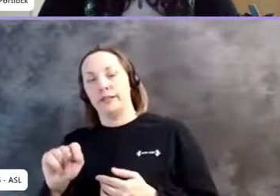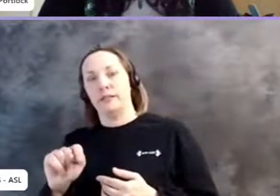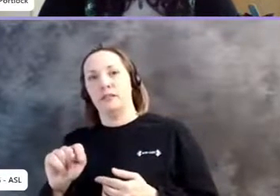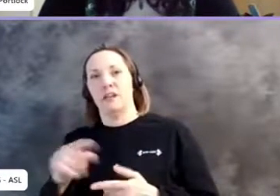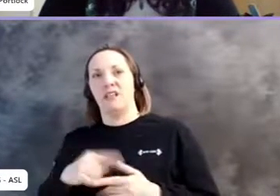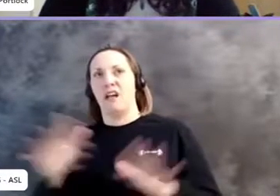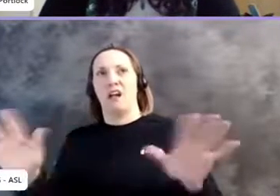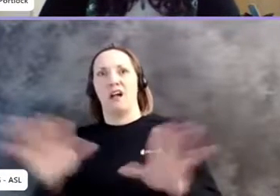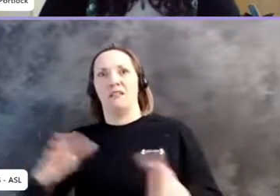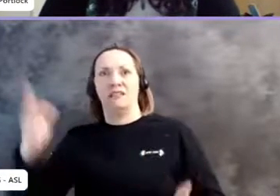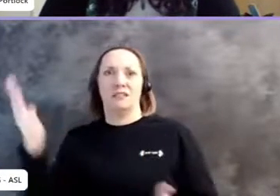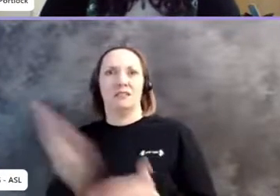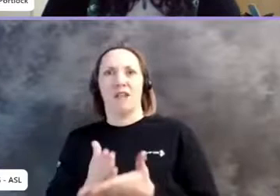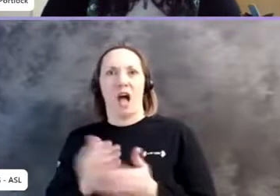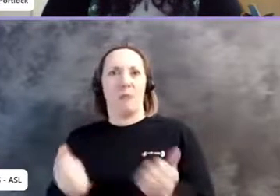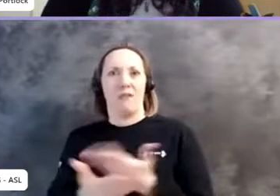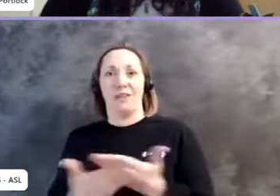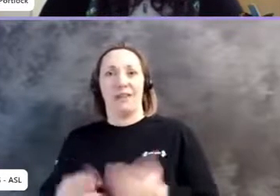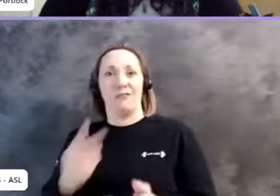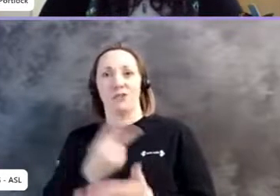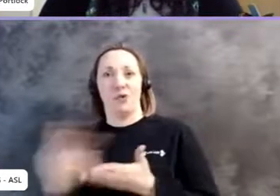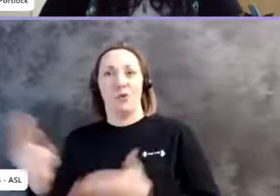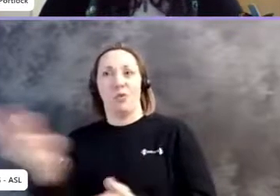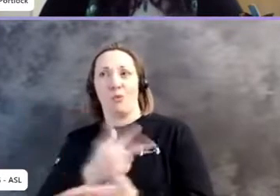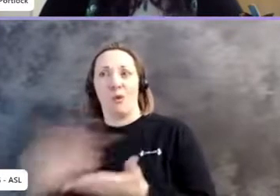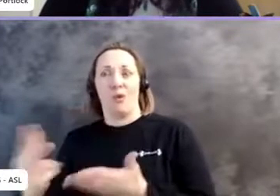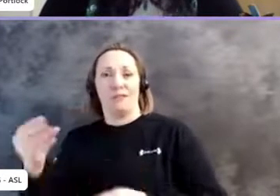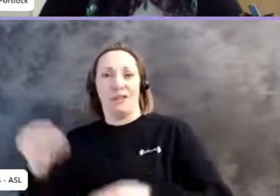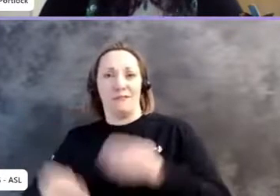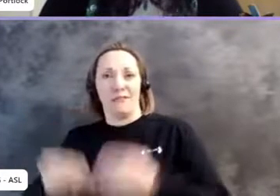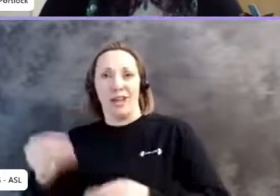achieve achieve than to wait until you get the audits and